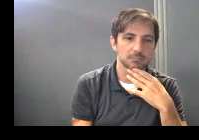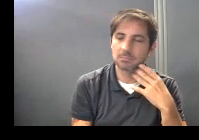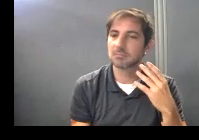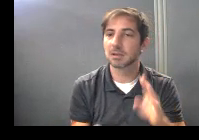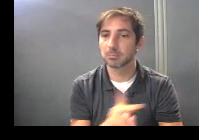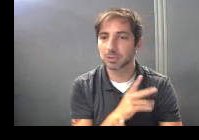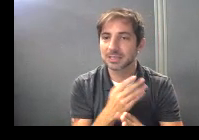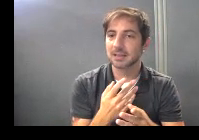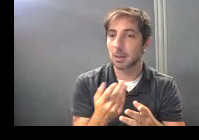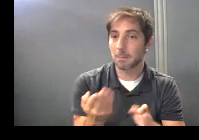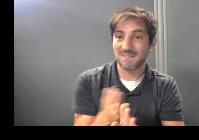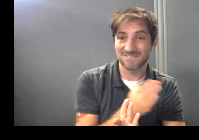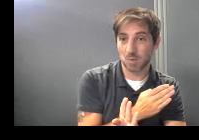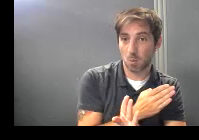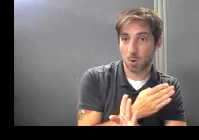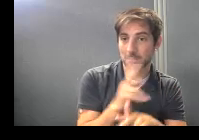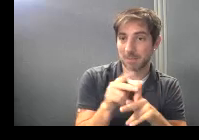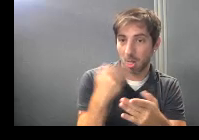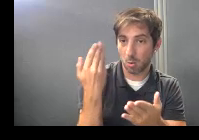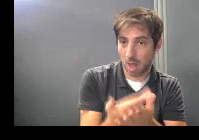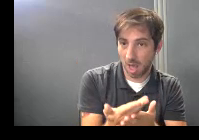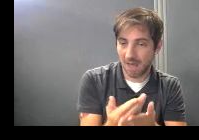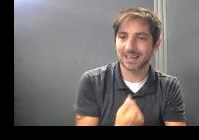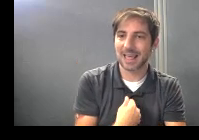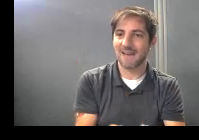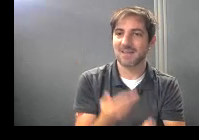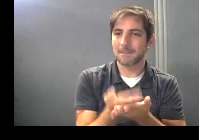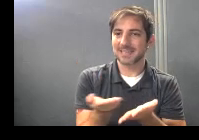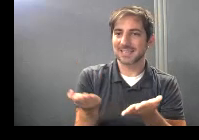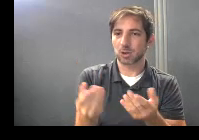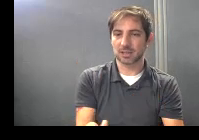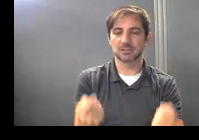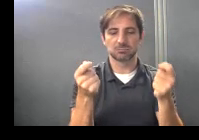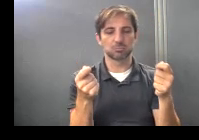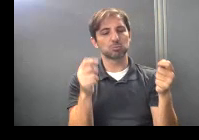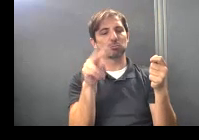WHAT TO EXPECT, HOW TO GET TO THE VENUE, WHAT THEY'LL SEE THERE, TAKES THEM THROUGH THE